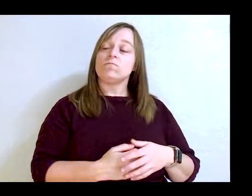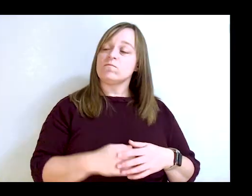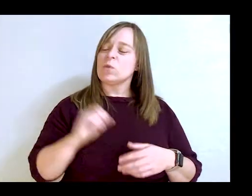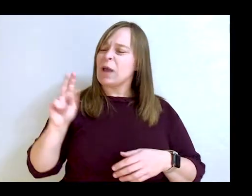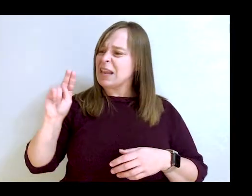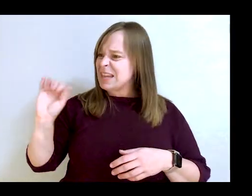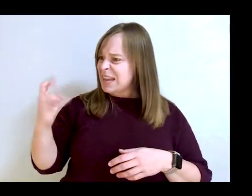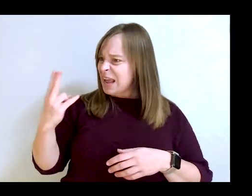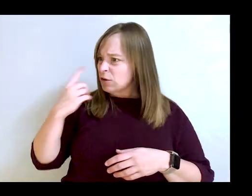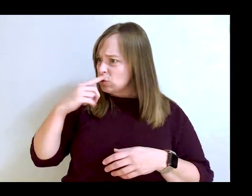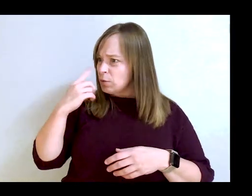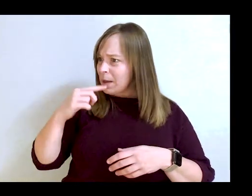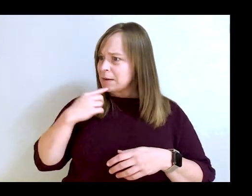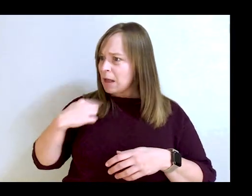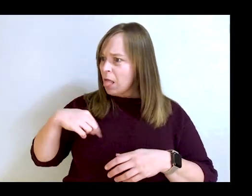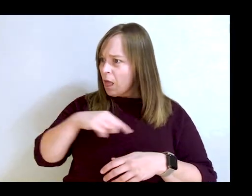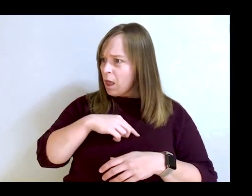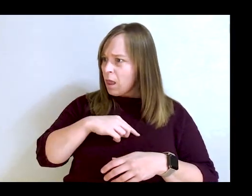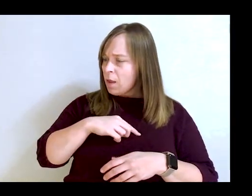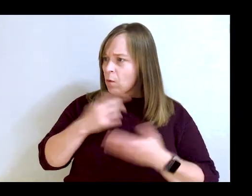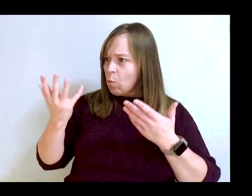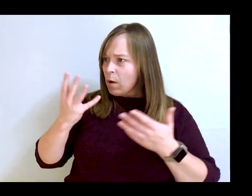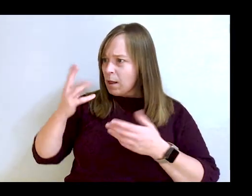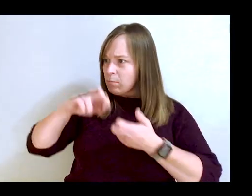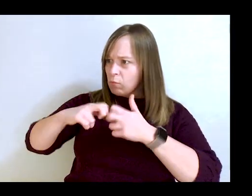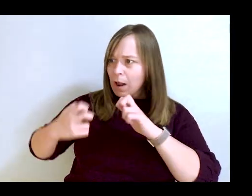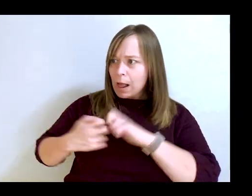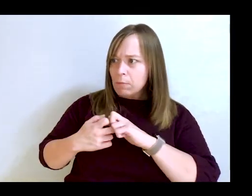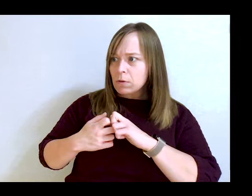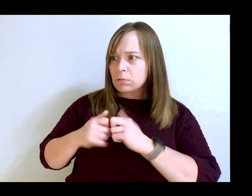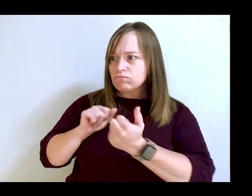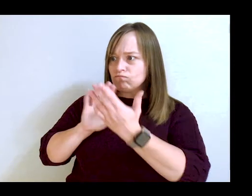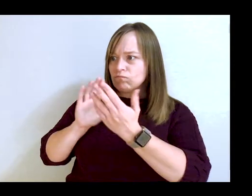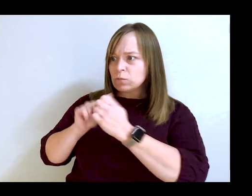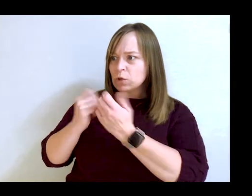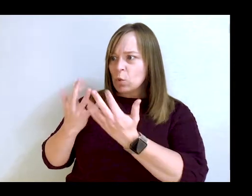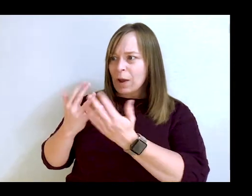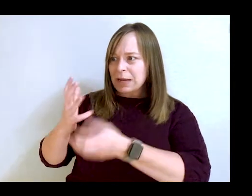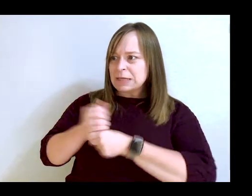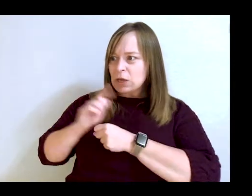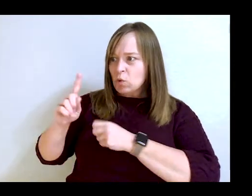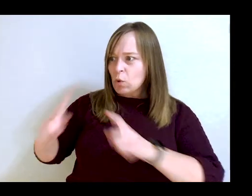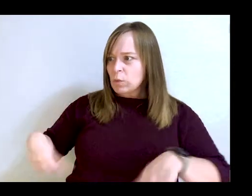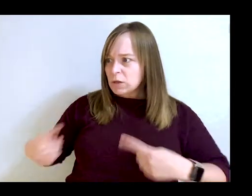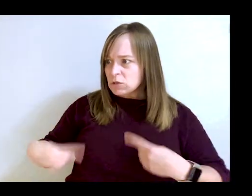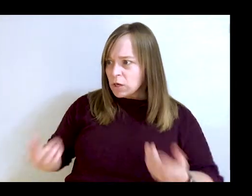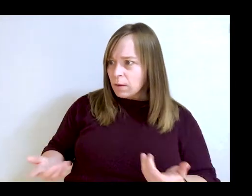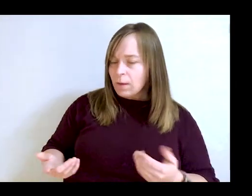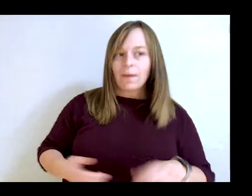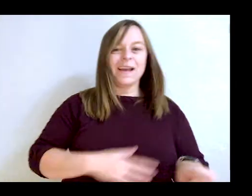K: And Nich, can you tell us what problems that you've faced while you were waiting to receive your wheelchair?